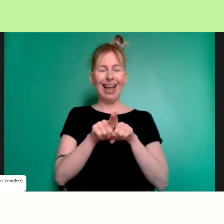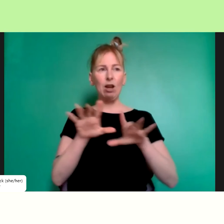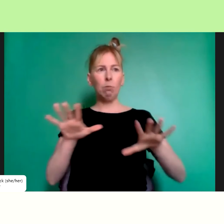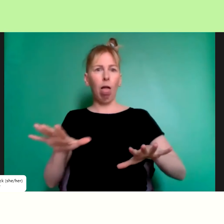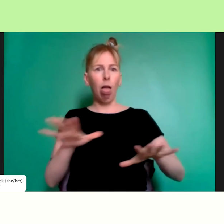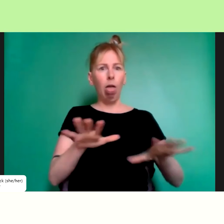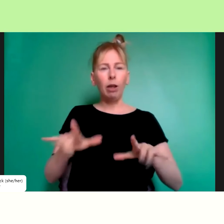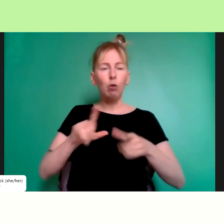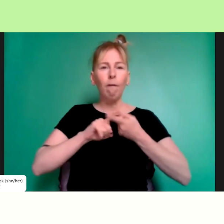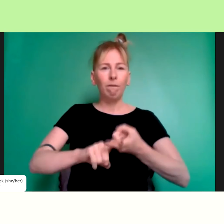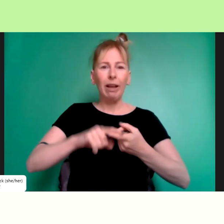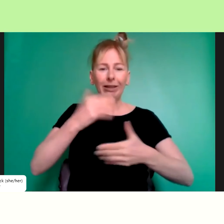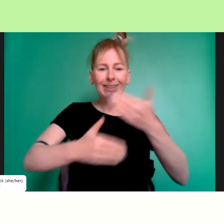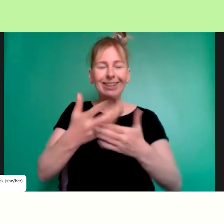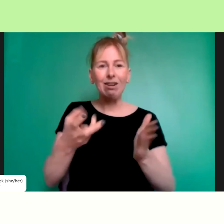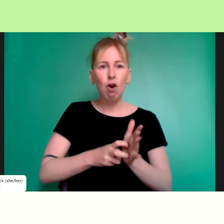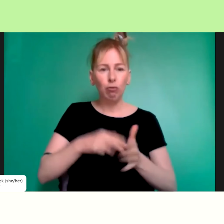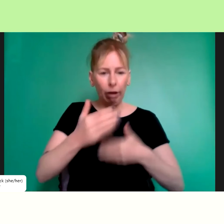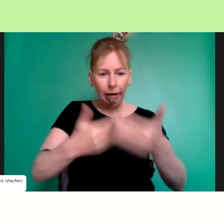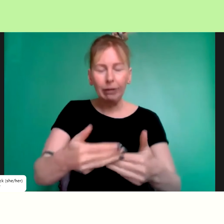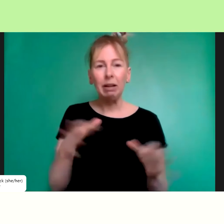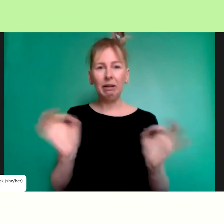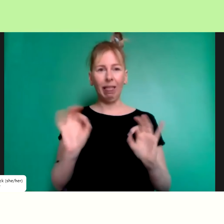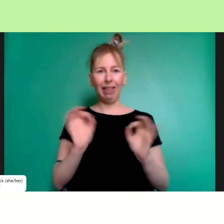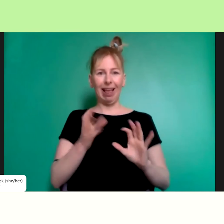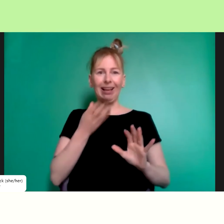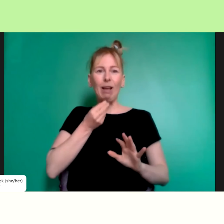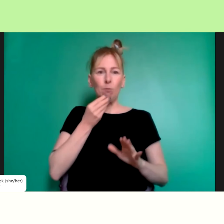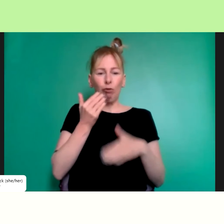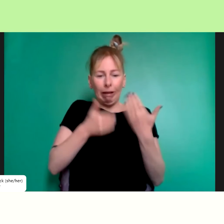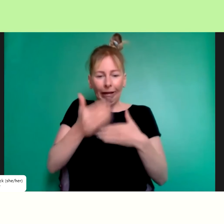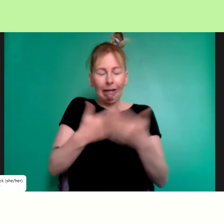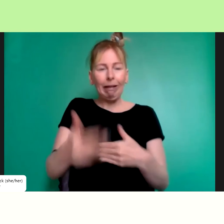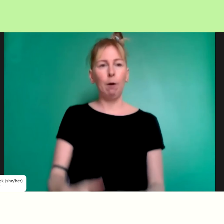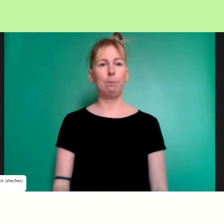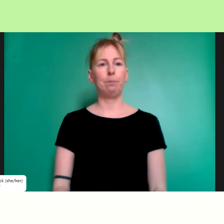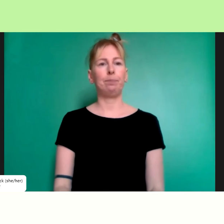to step in and take over emerged. Institutions still fielding outmoded